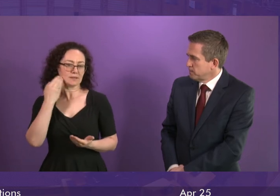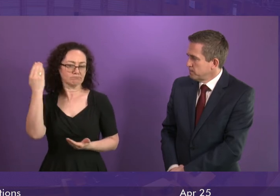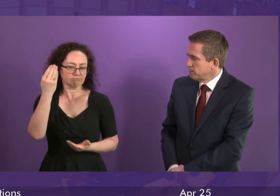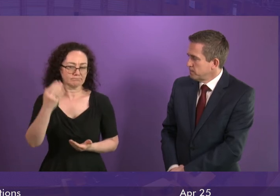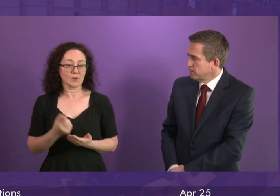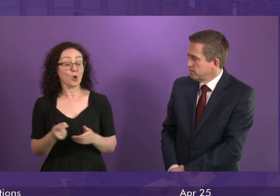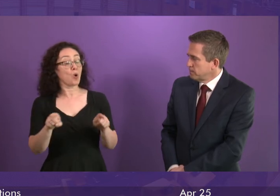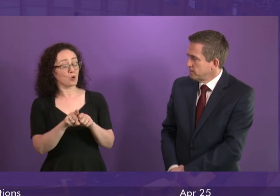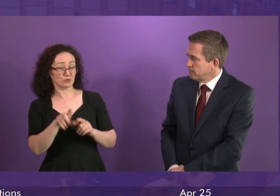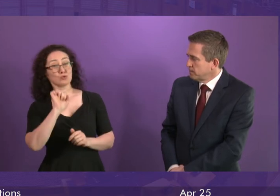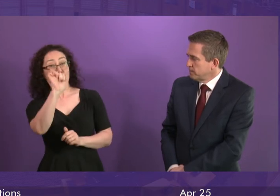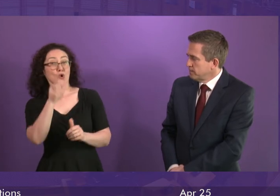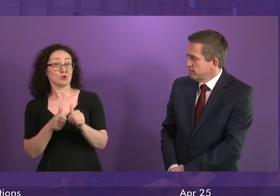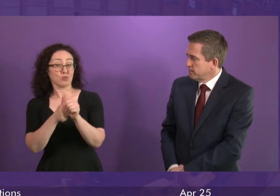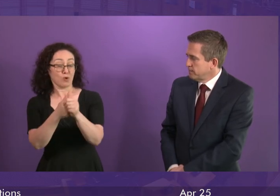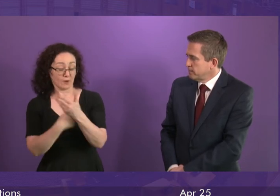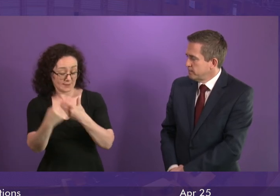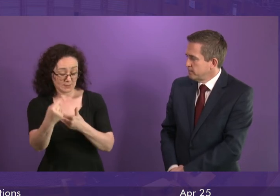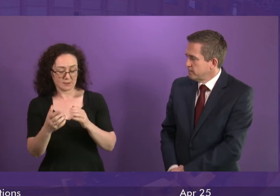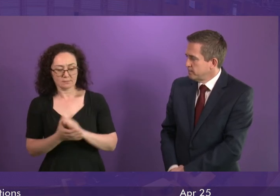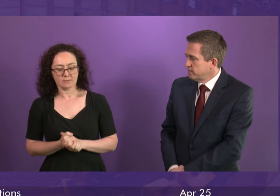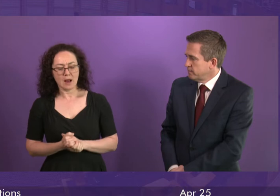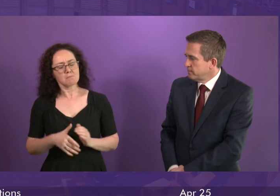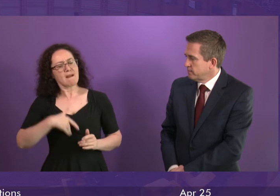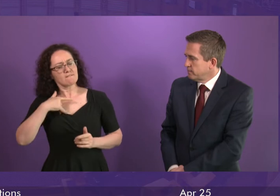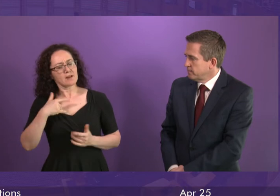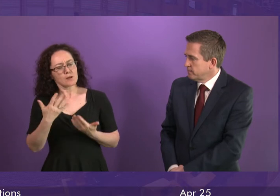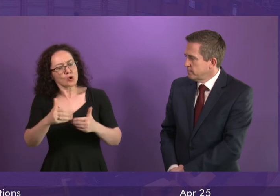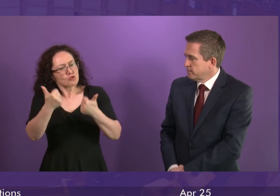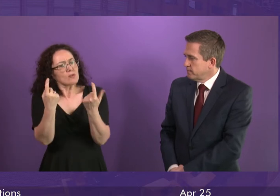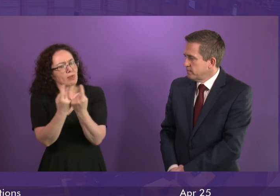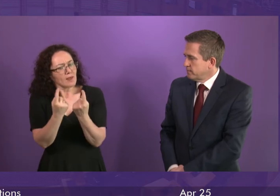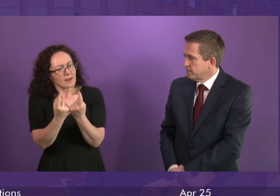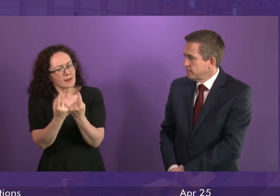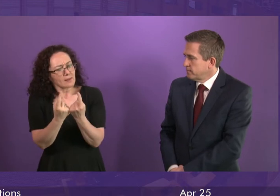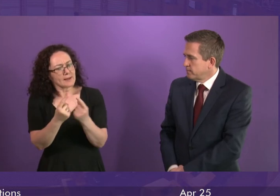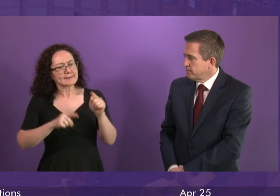for independence. It is healthy that a range of parties are backing independence and putting